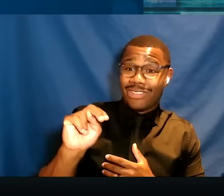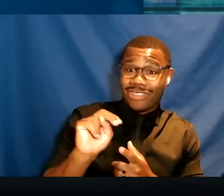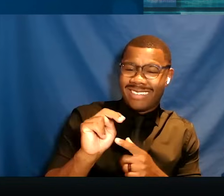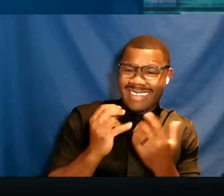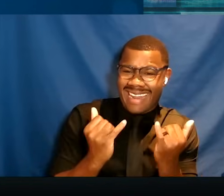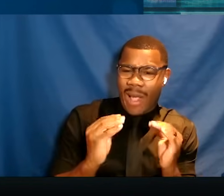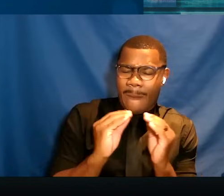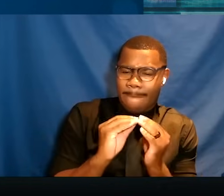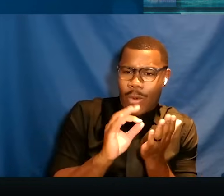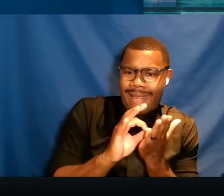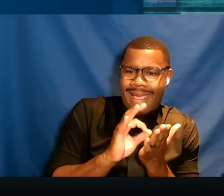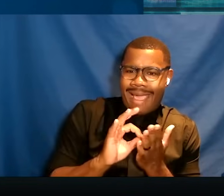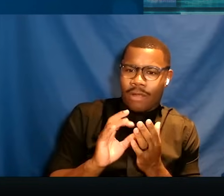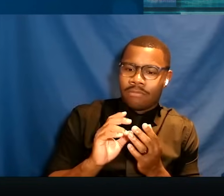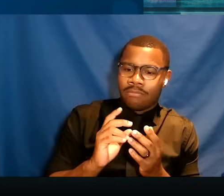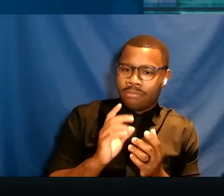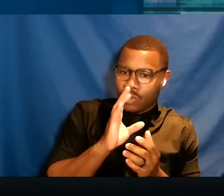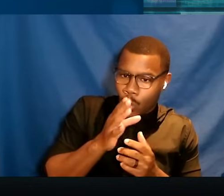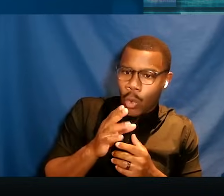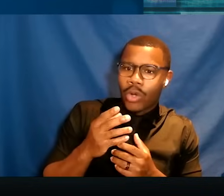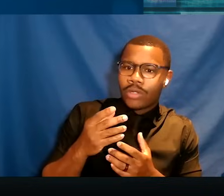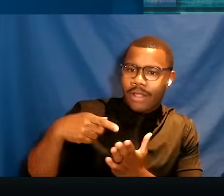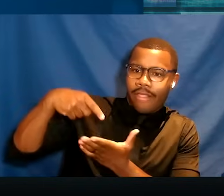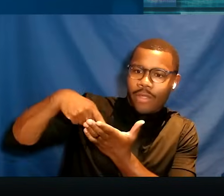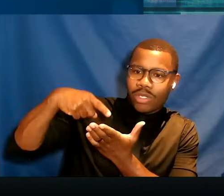The exhibition year percentages that are applied